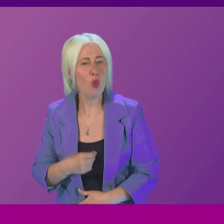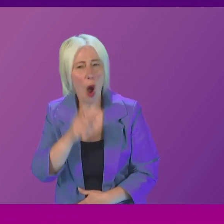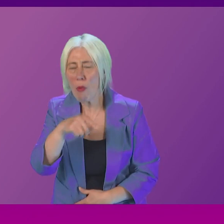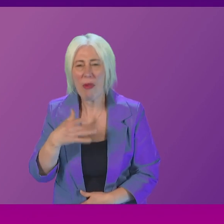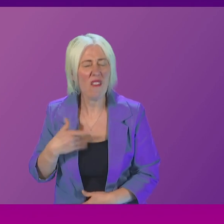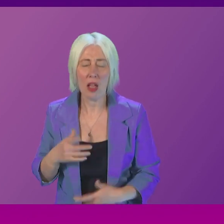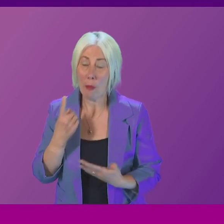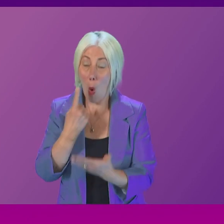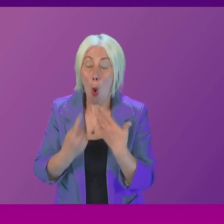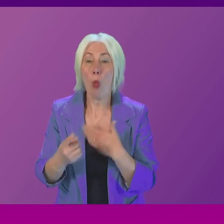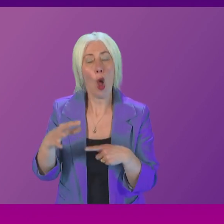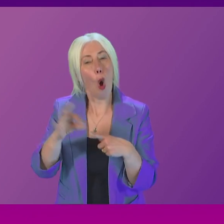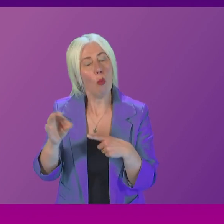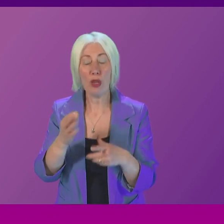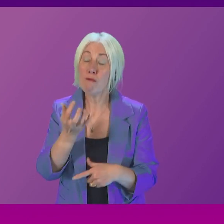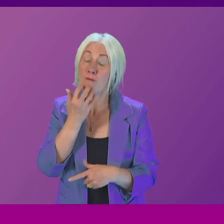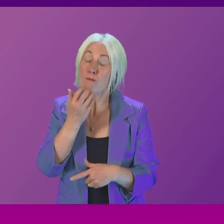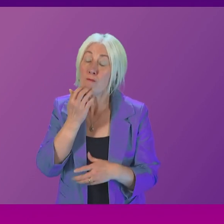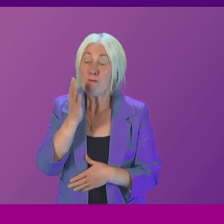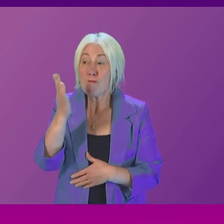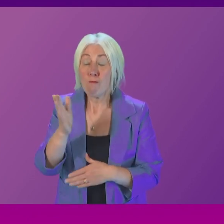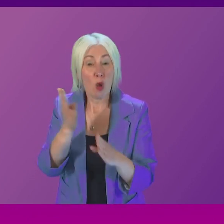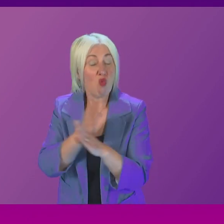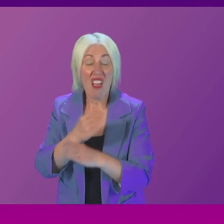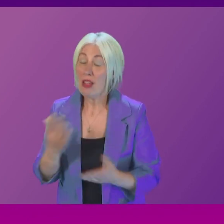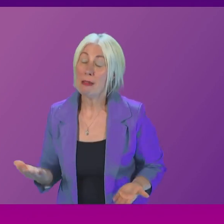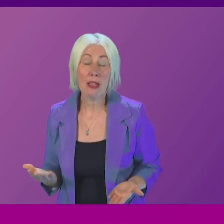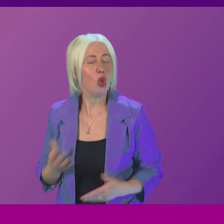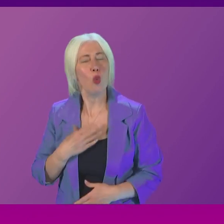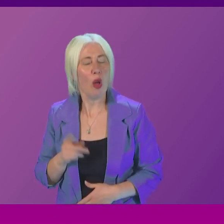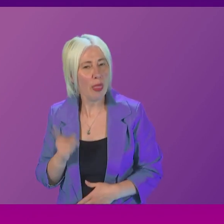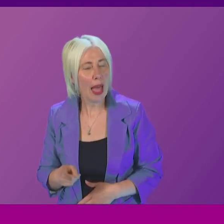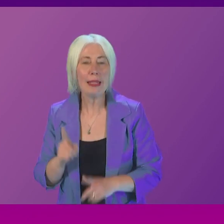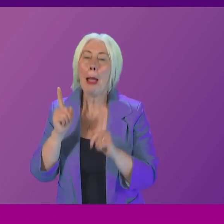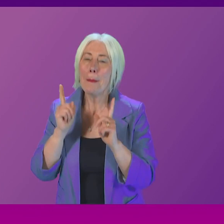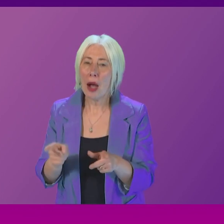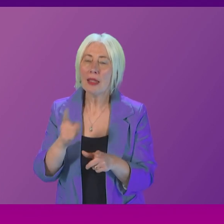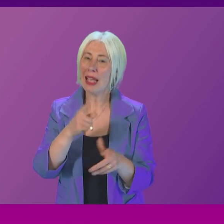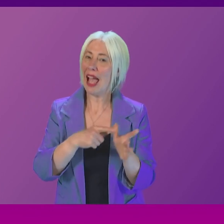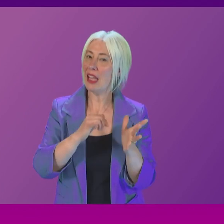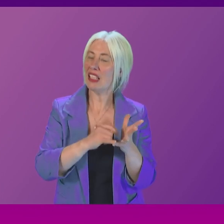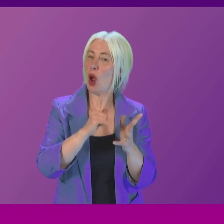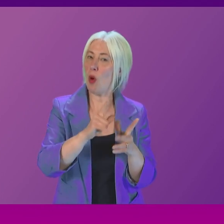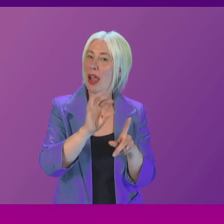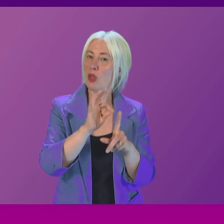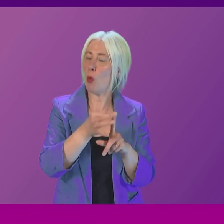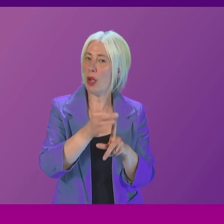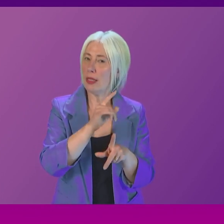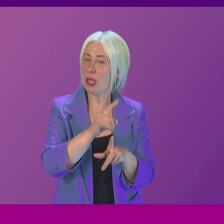choice is to go to private healthcare. However, to address Anas Sarwar’s point, such a situation is not because the Scottish